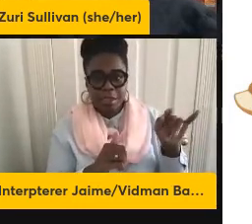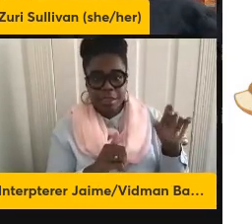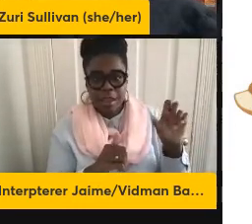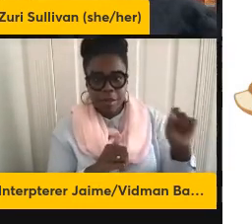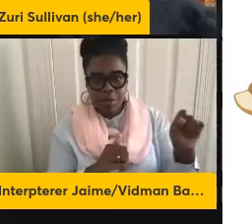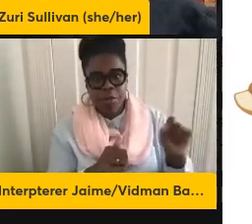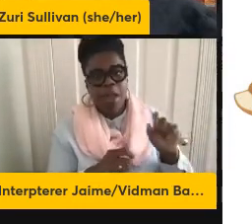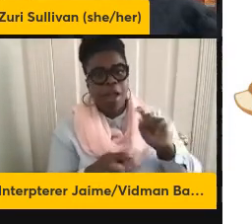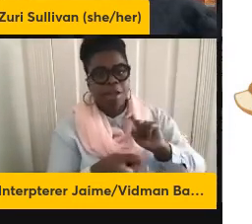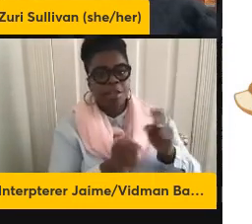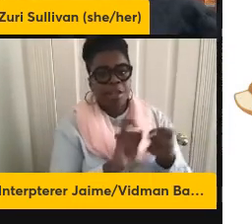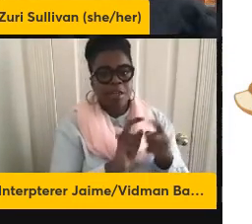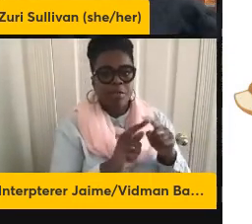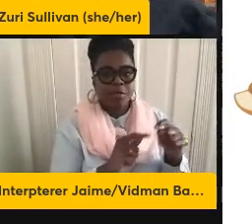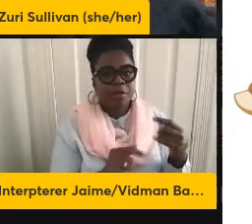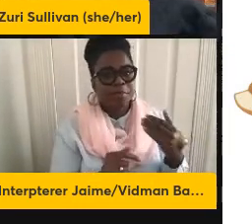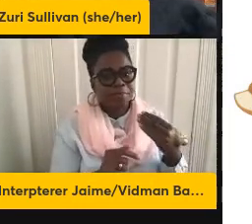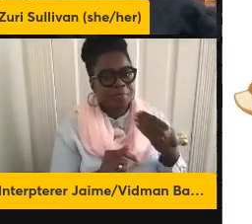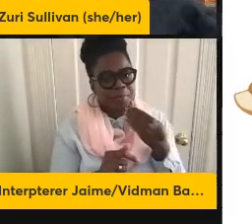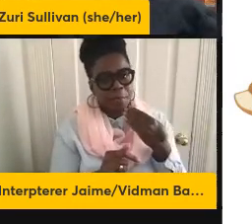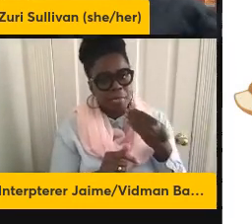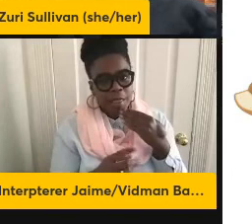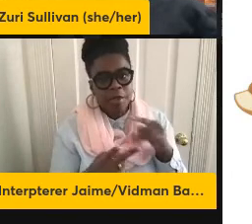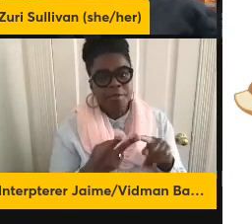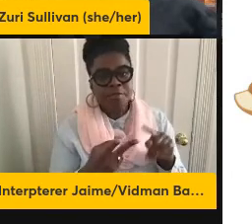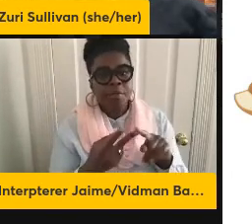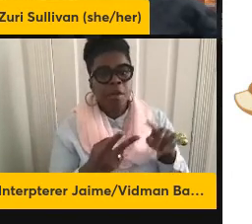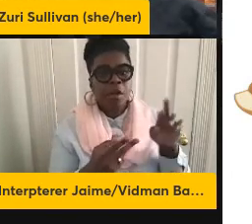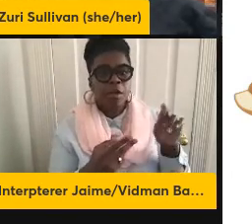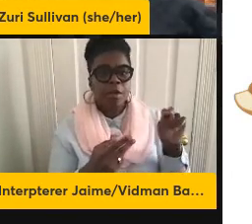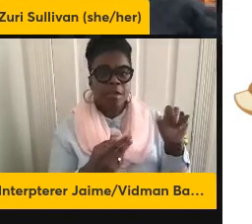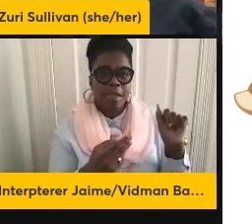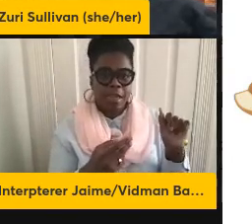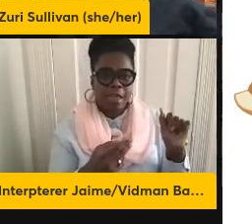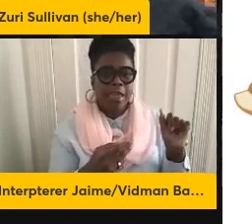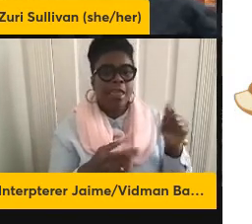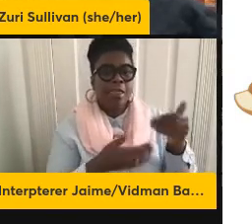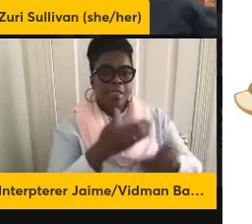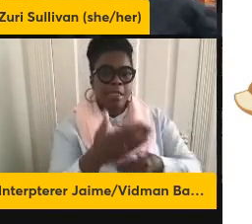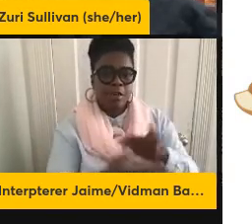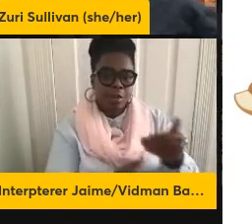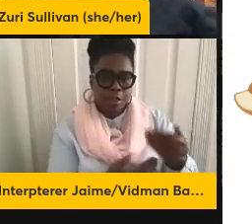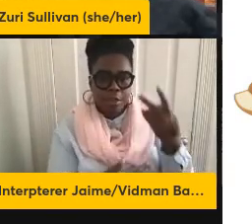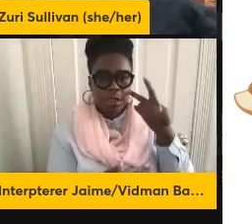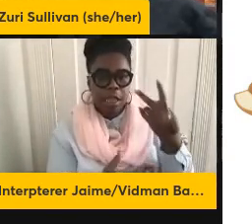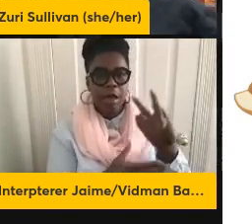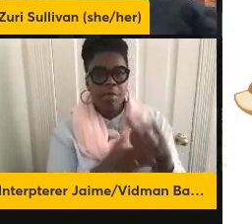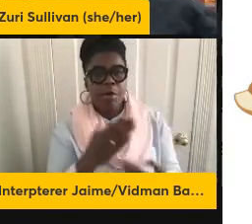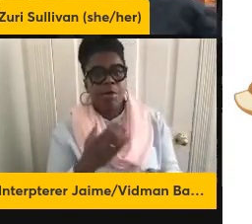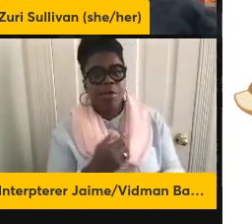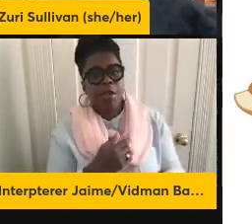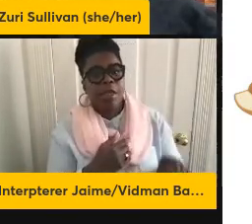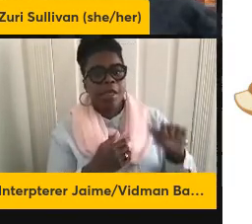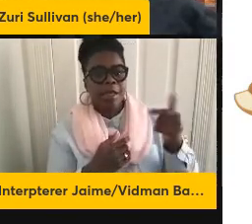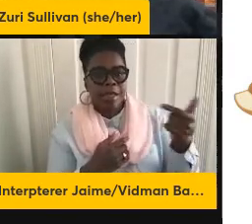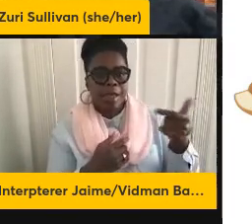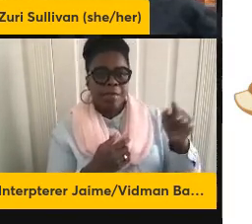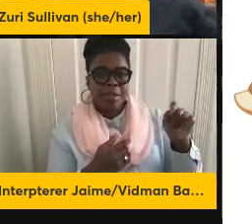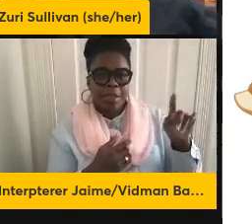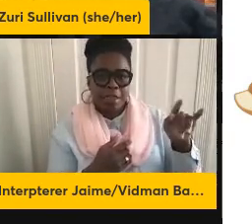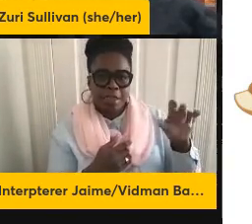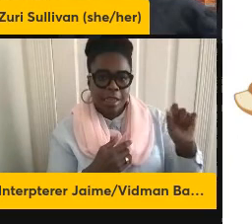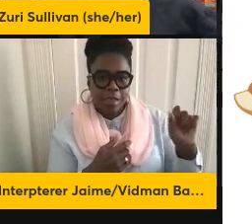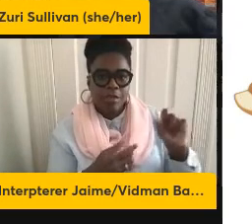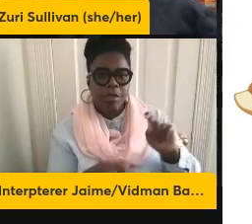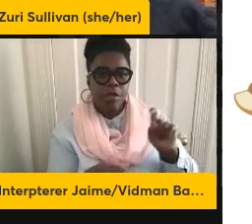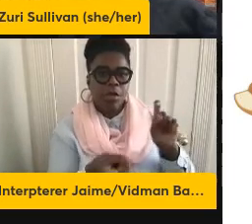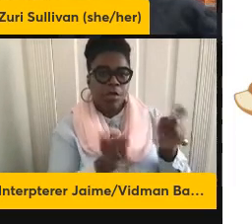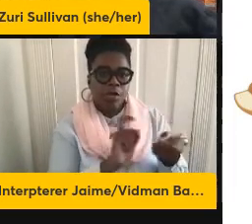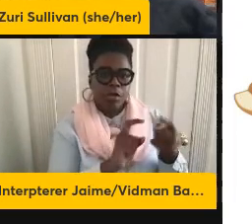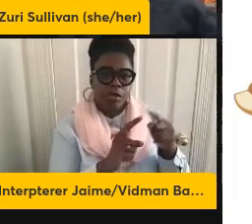by diet. We use RNA sequencing, bulk RNA sequencing to look at how gammadelta T cells, transcriptome is altered by diet. And